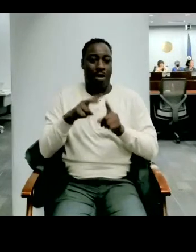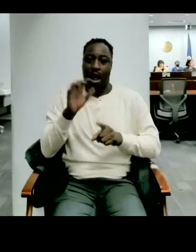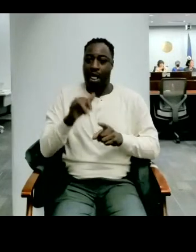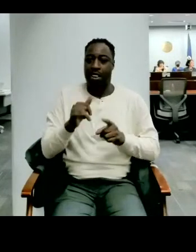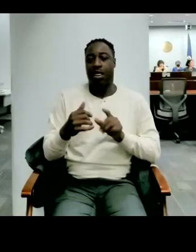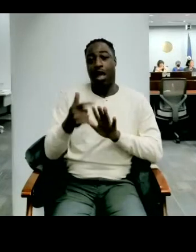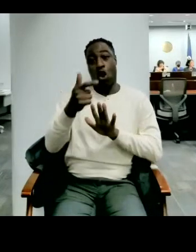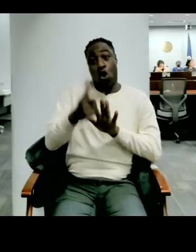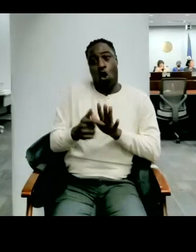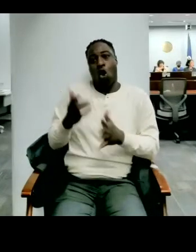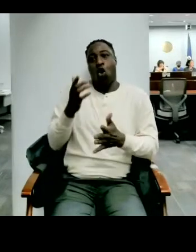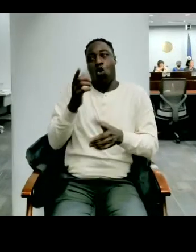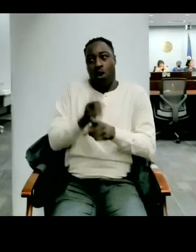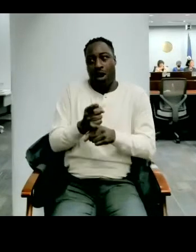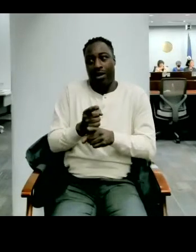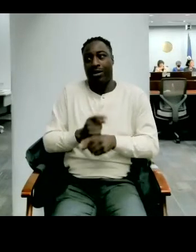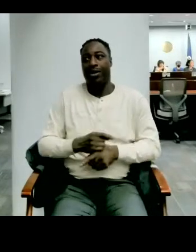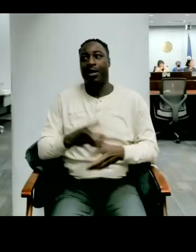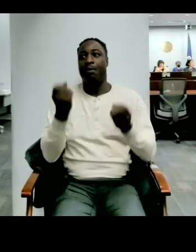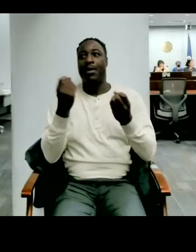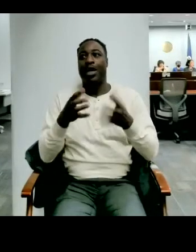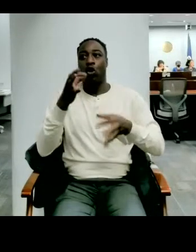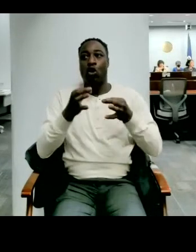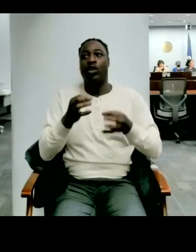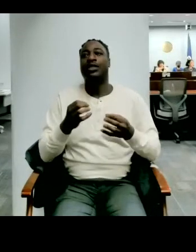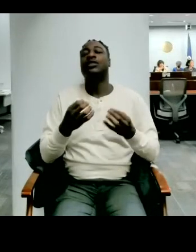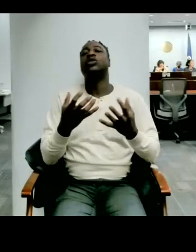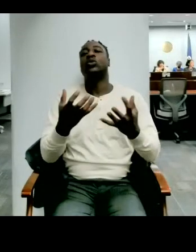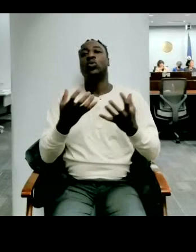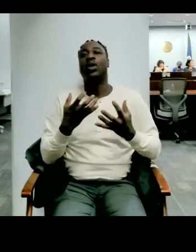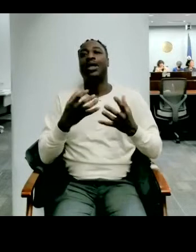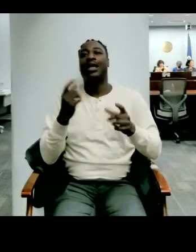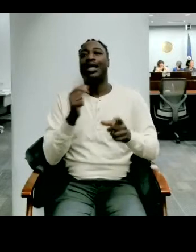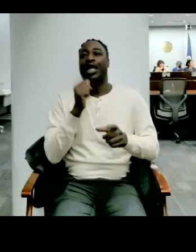In particular w many courts have demanded inappropriately exact comparators from